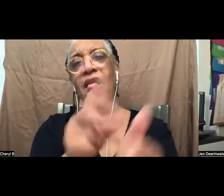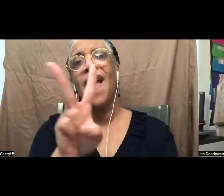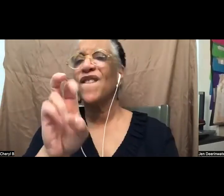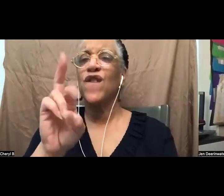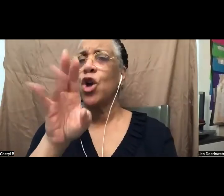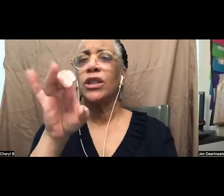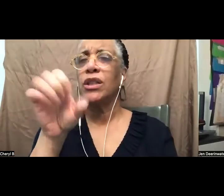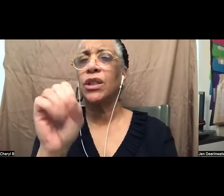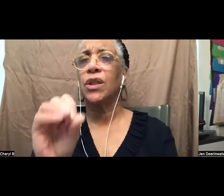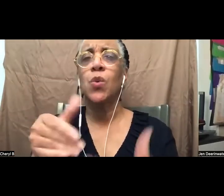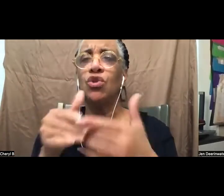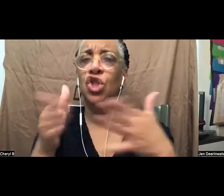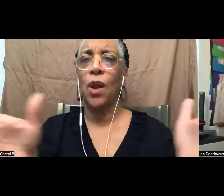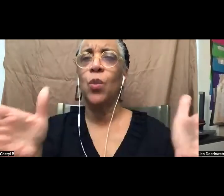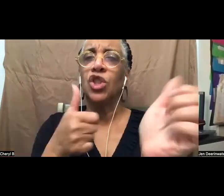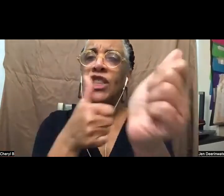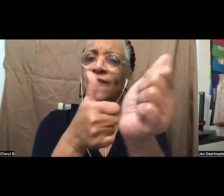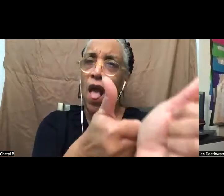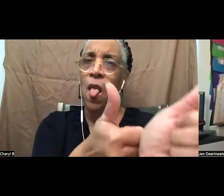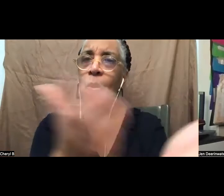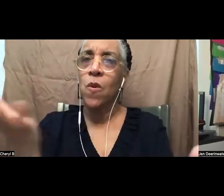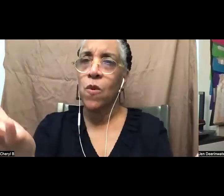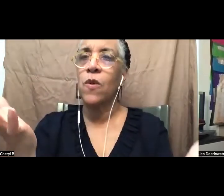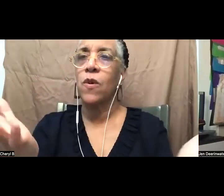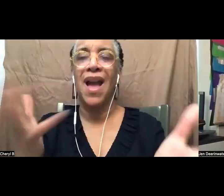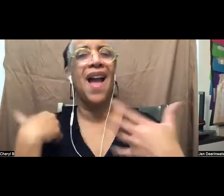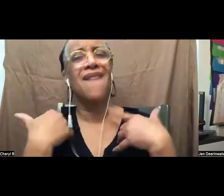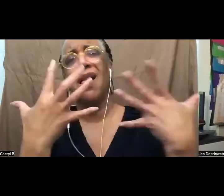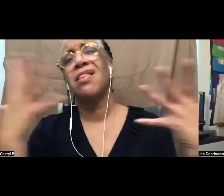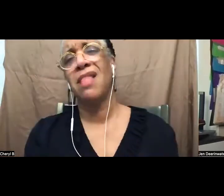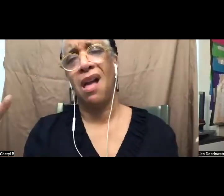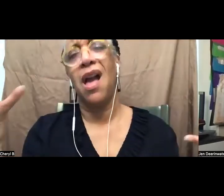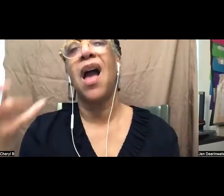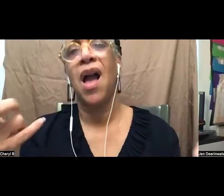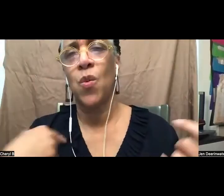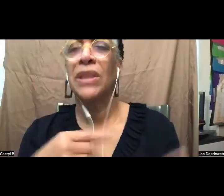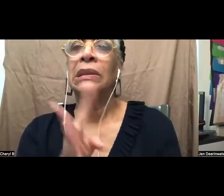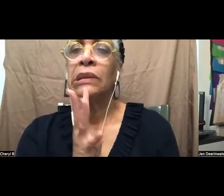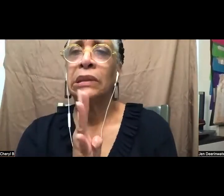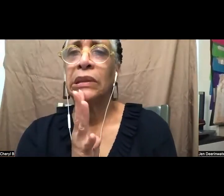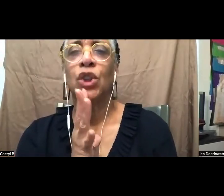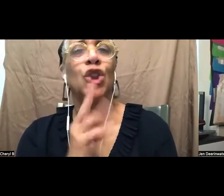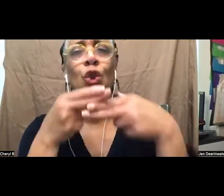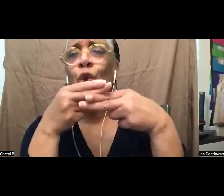So, I have a lot that I want to cover in a short amount of time so I am going to jump right in.